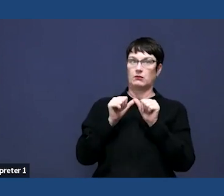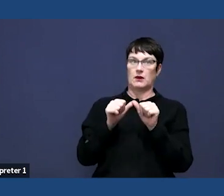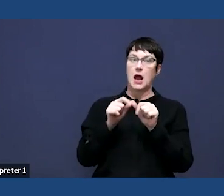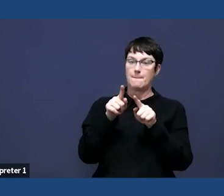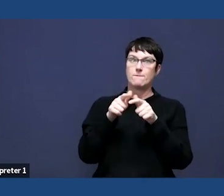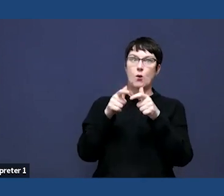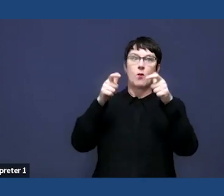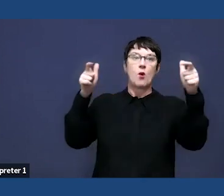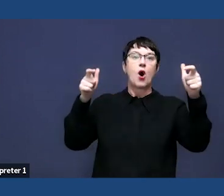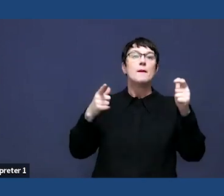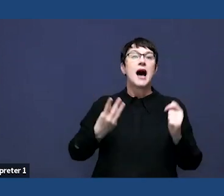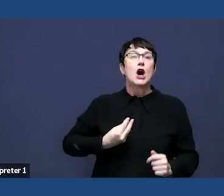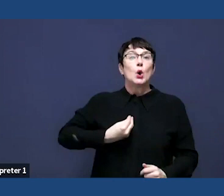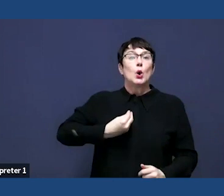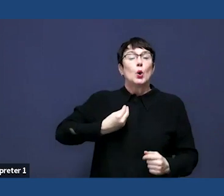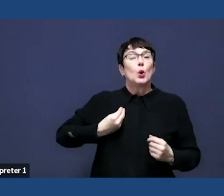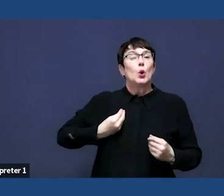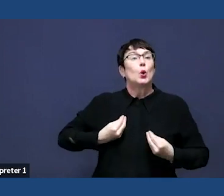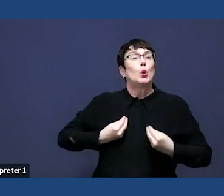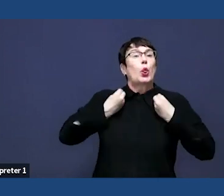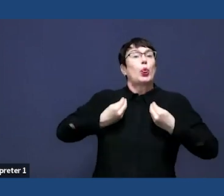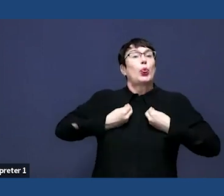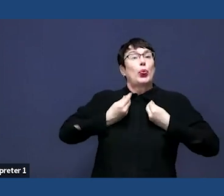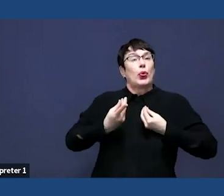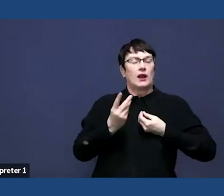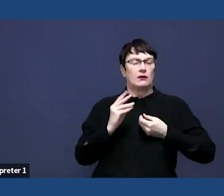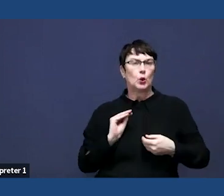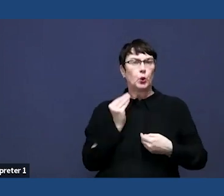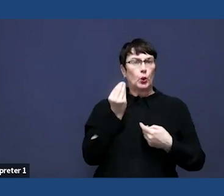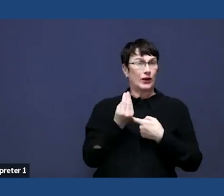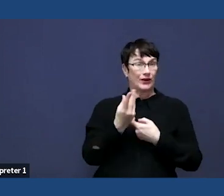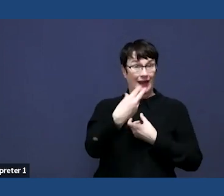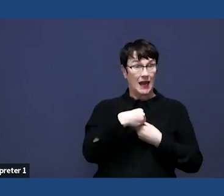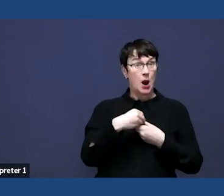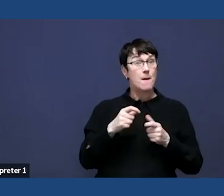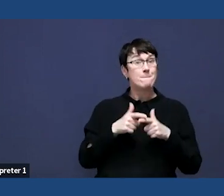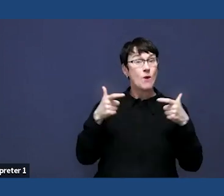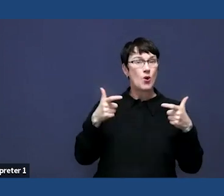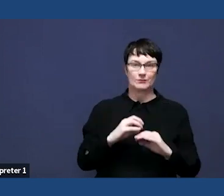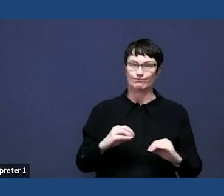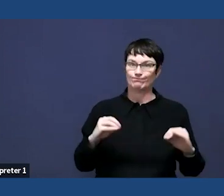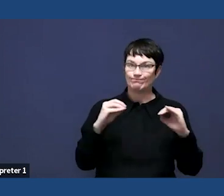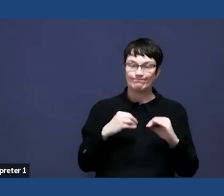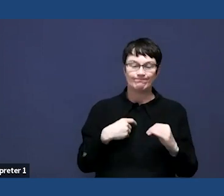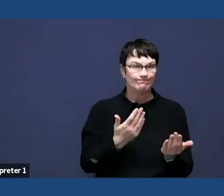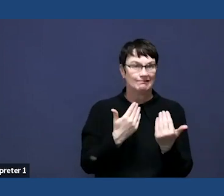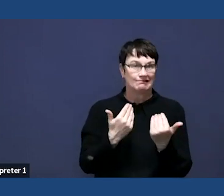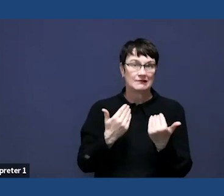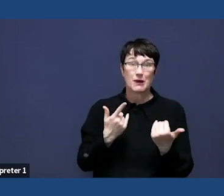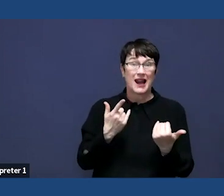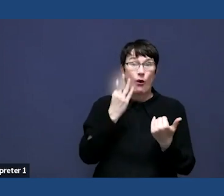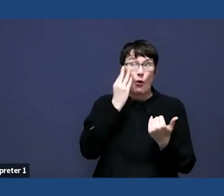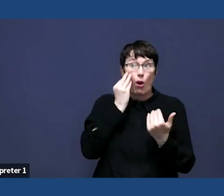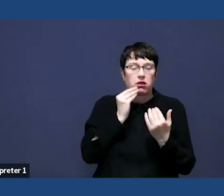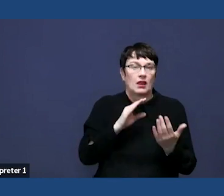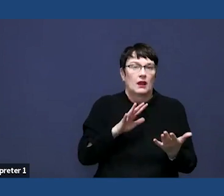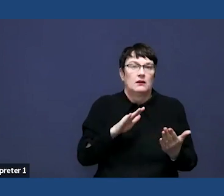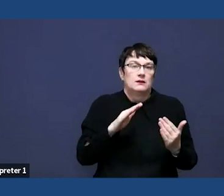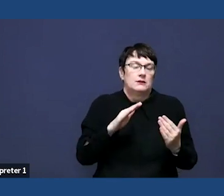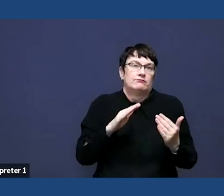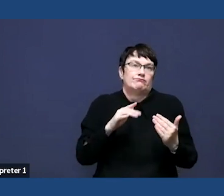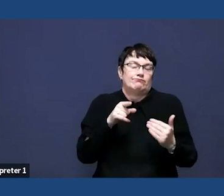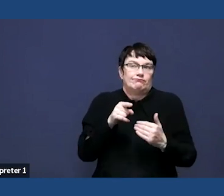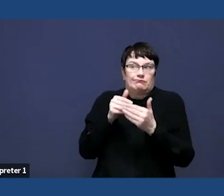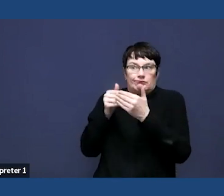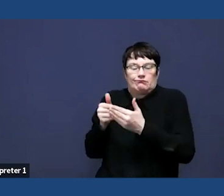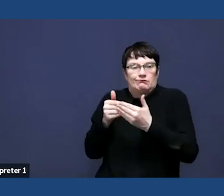So on that note, I'm going to ask Hillary Wool from Boston Consulting Group, because